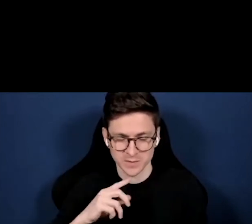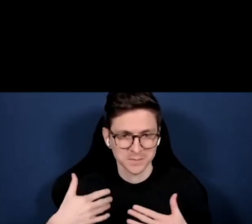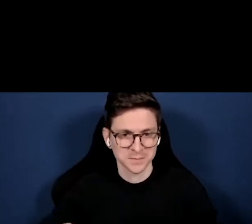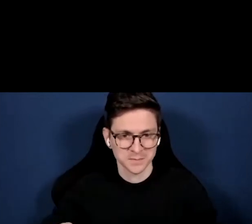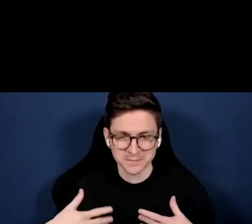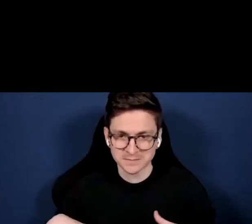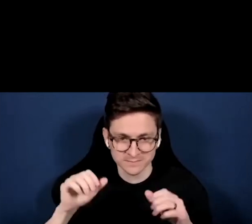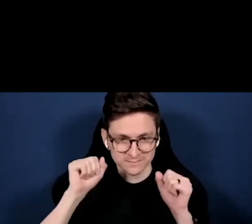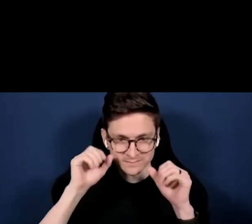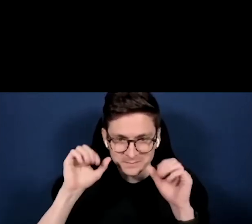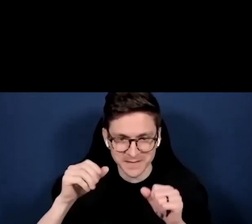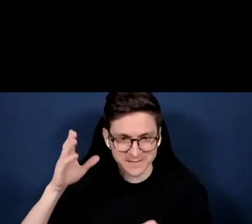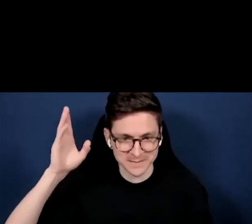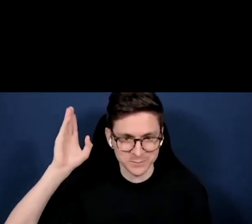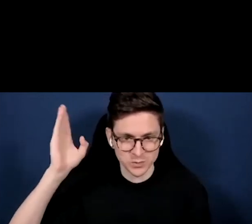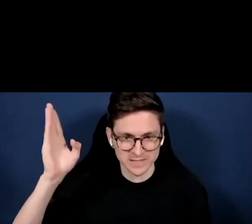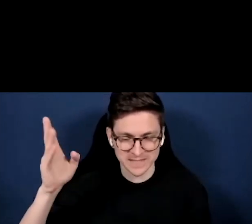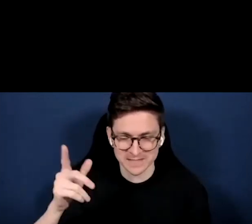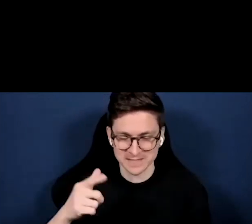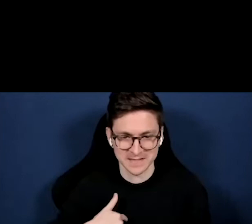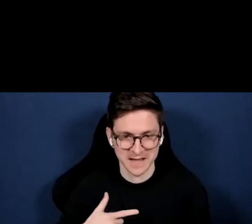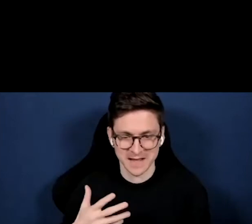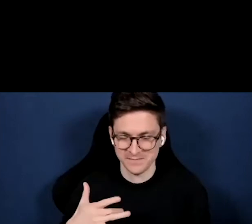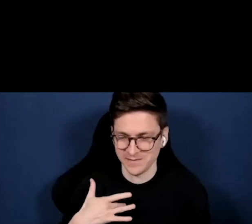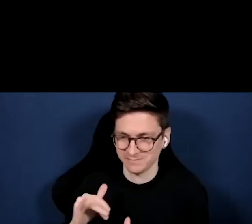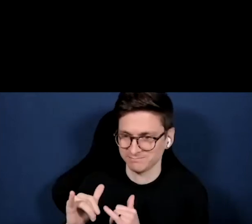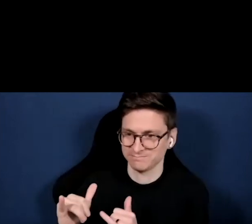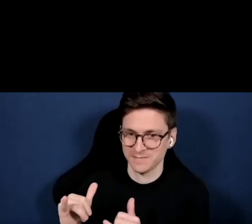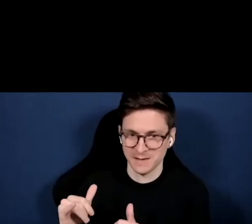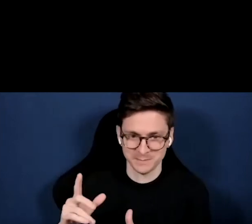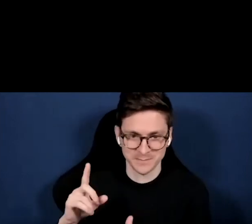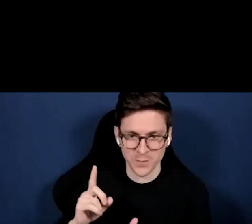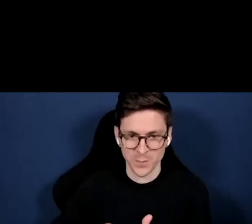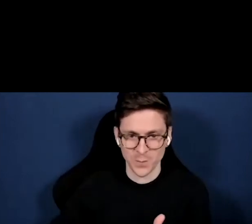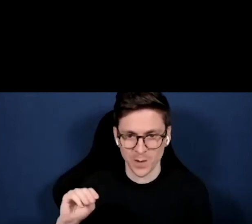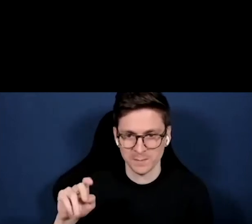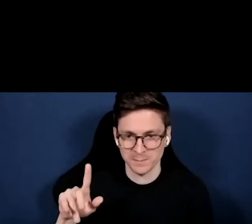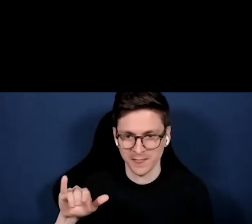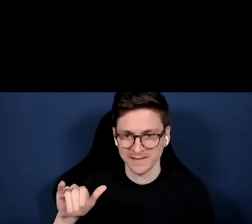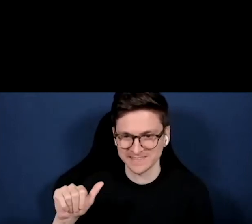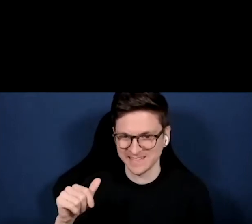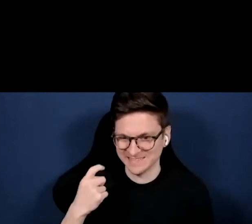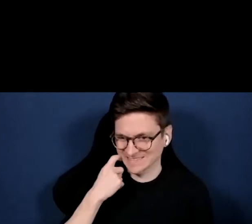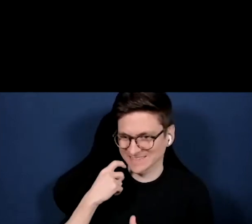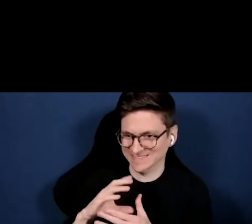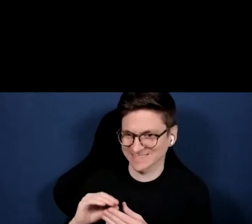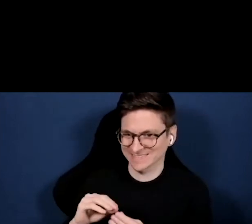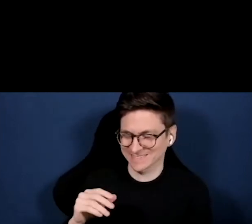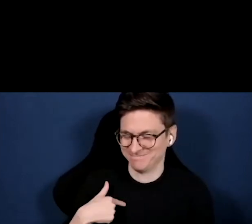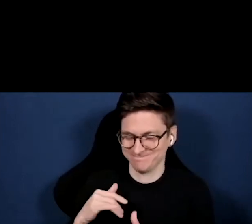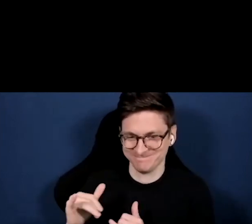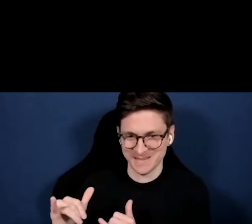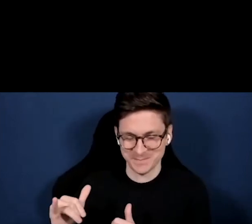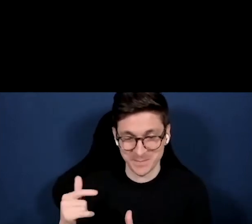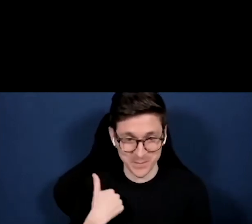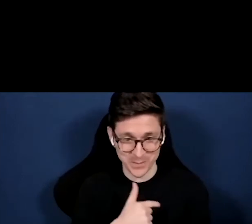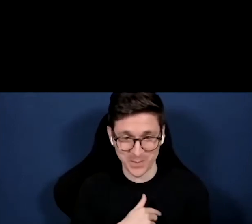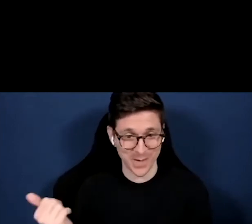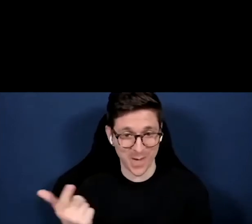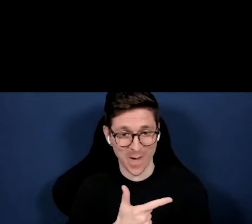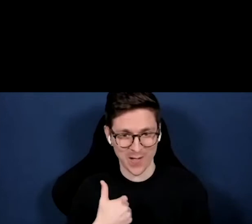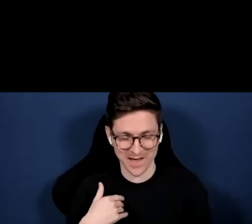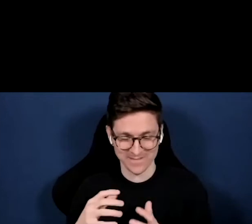and i echo what melissa said before um i know we all have a lot of questions i have a question for